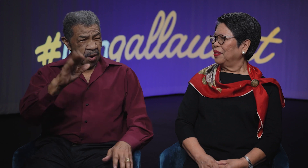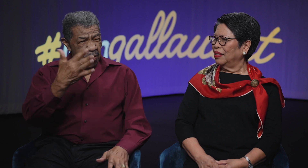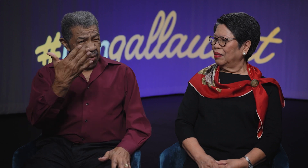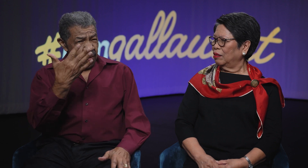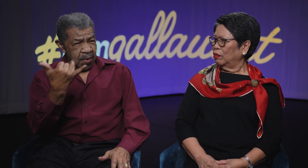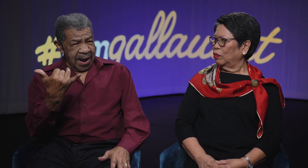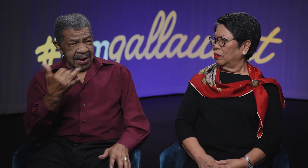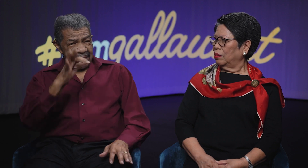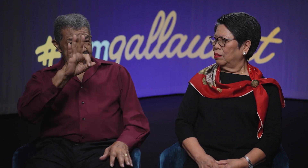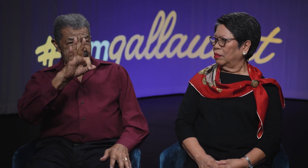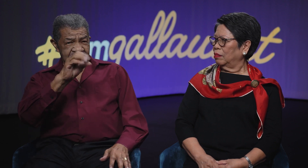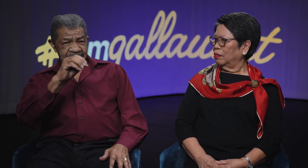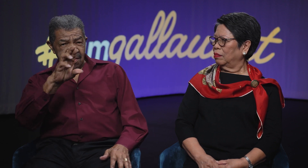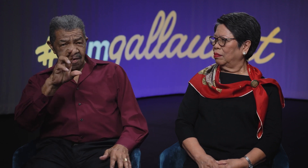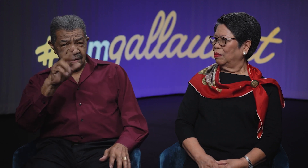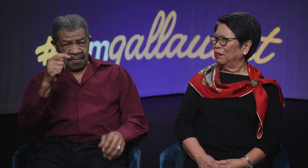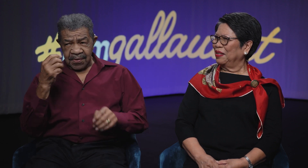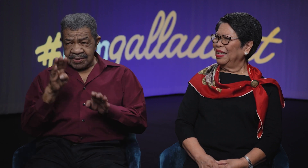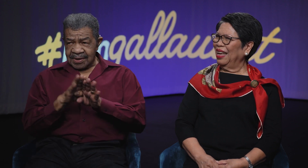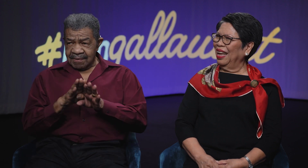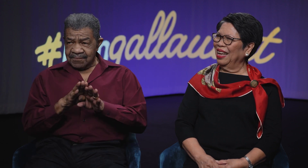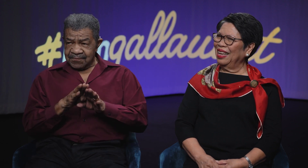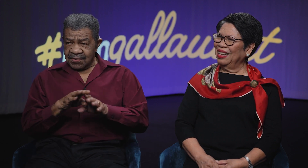“why is it for the deaf, not of the deaf?”.